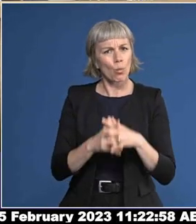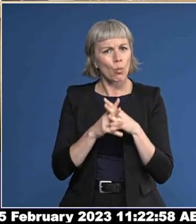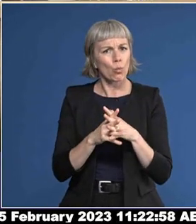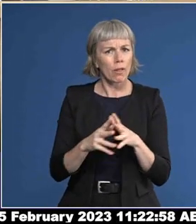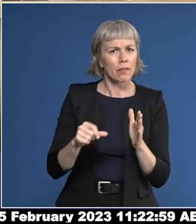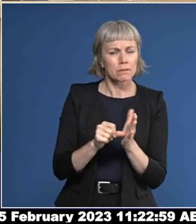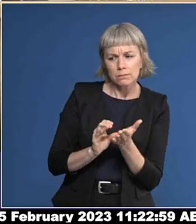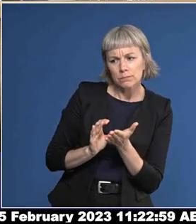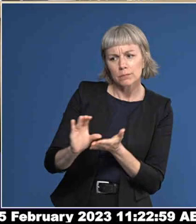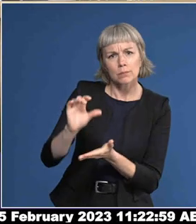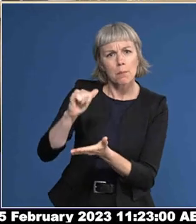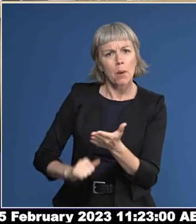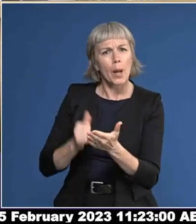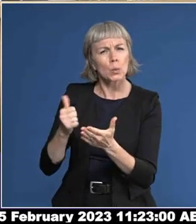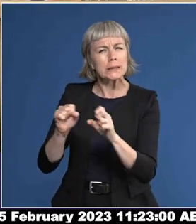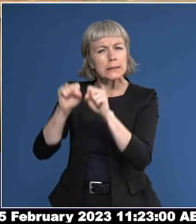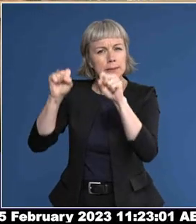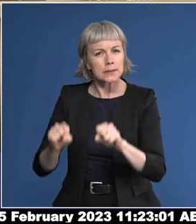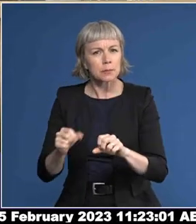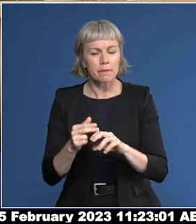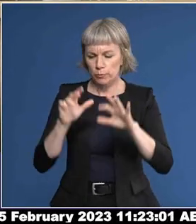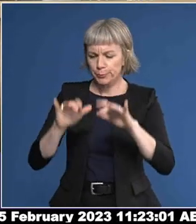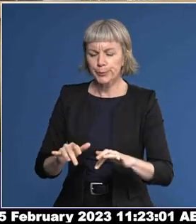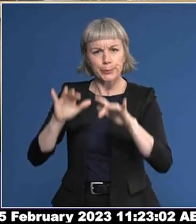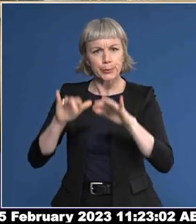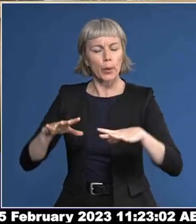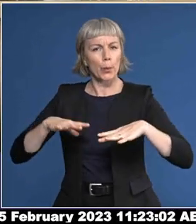possible so that, in fact, staff are not having to have multiple entries and